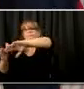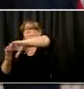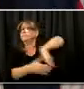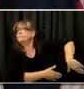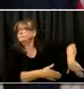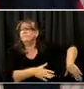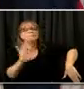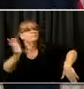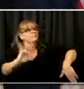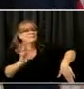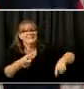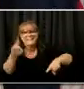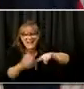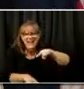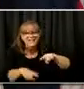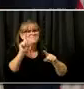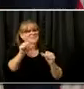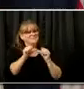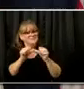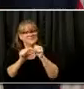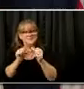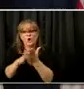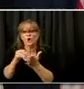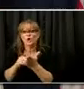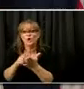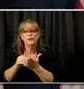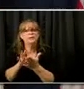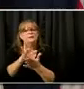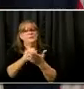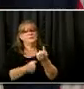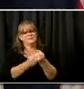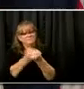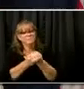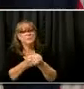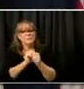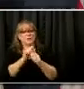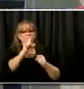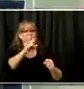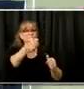and making sure every student is connected to learning and supports thank you governor